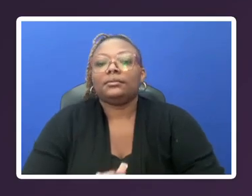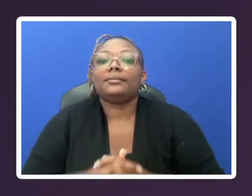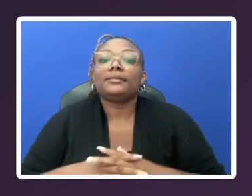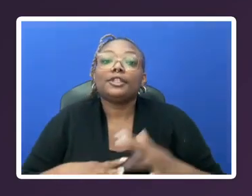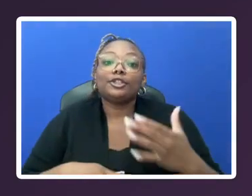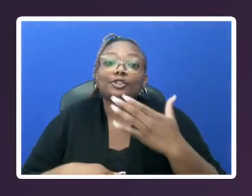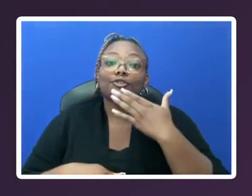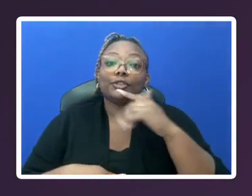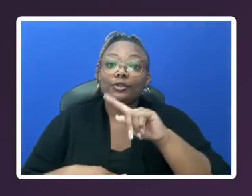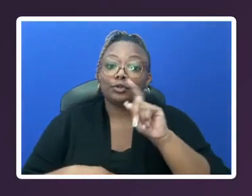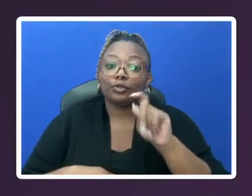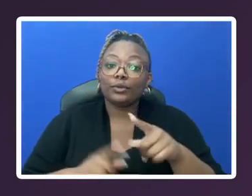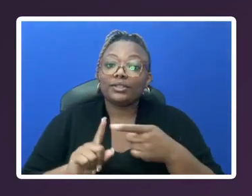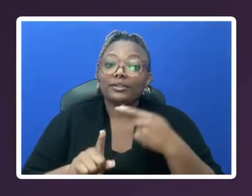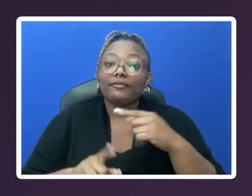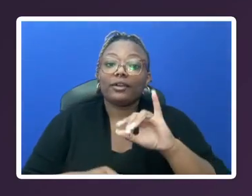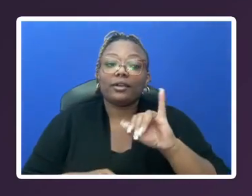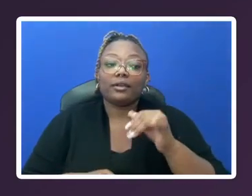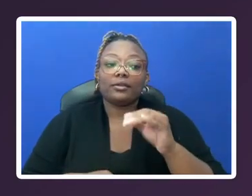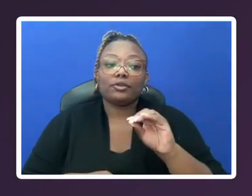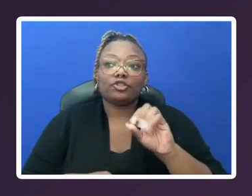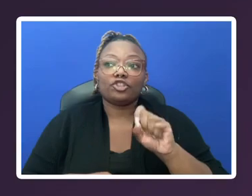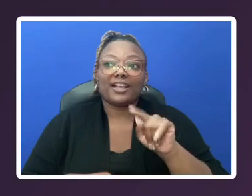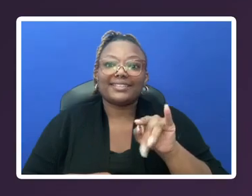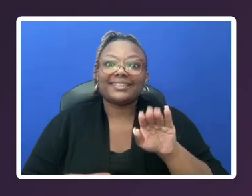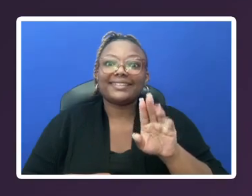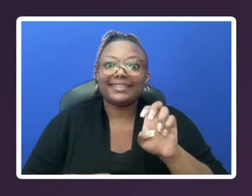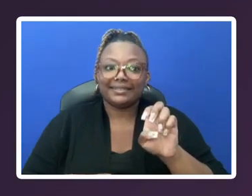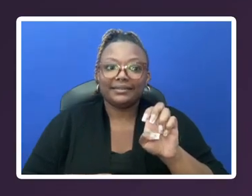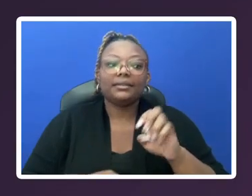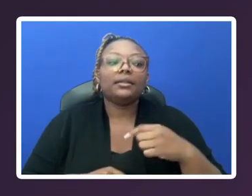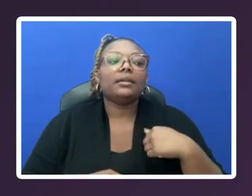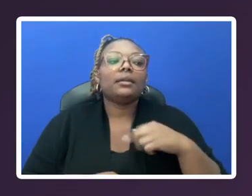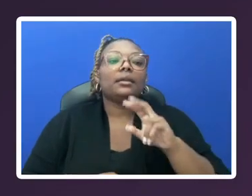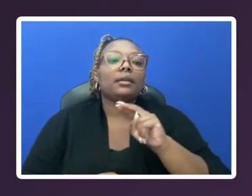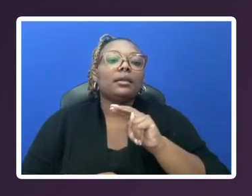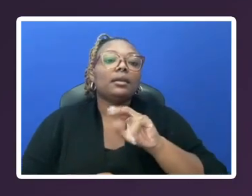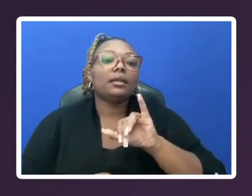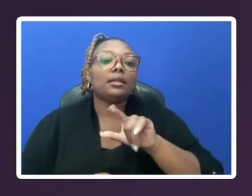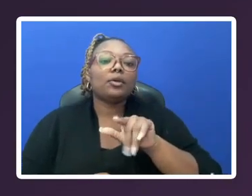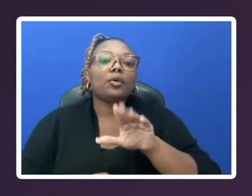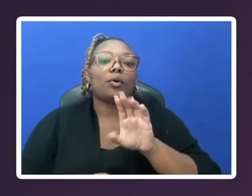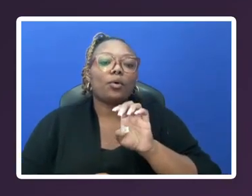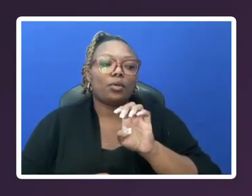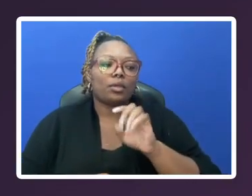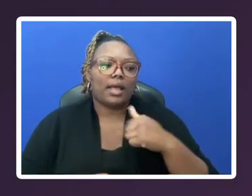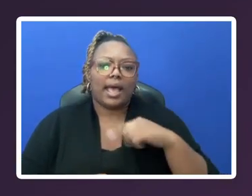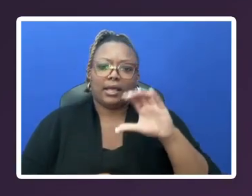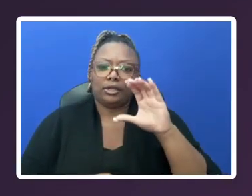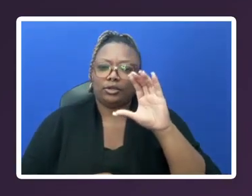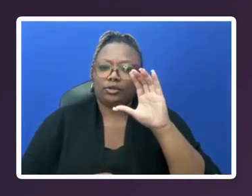for Jocelyn. Nicole [spelled phonetically], a student I'm assuming, also works at a museum,